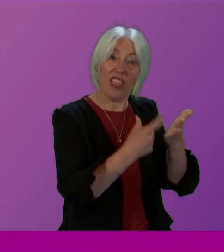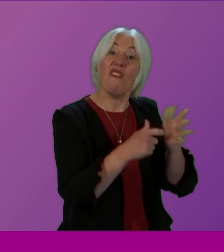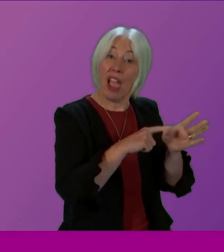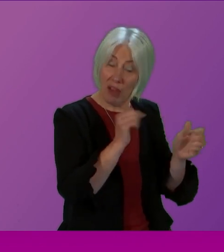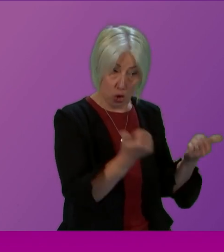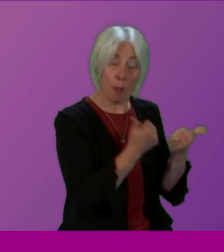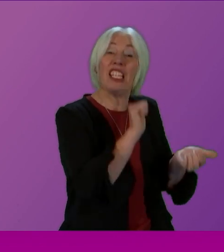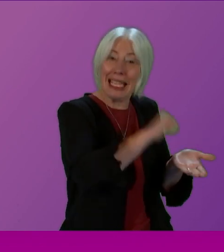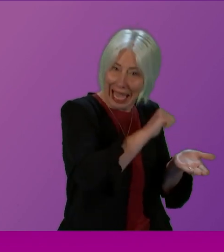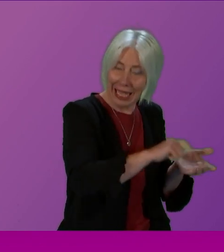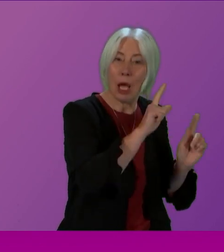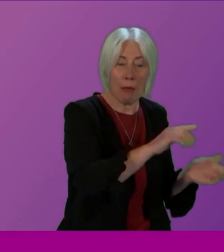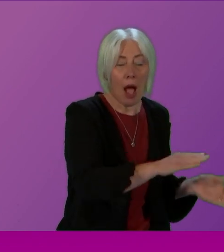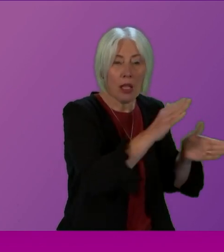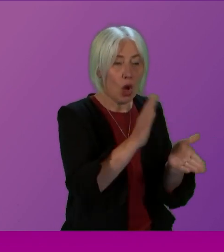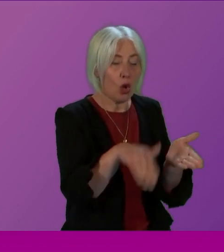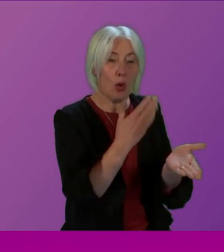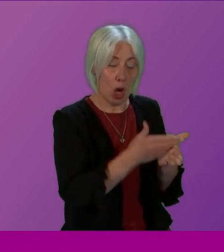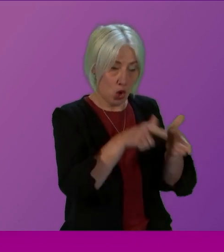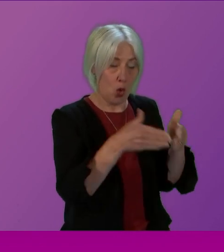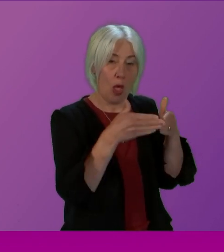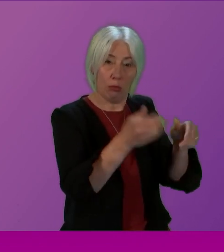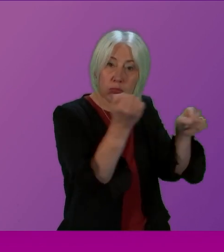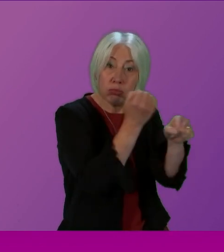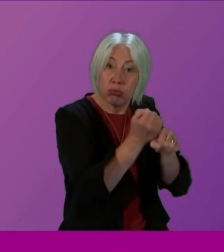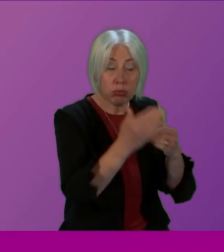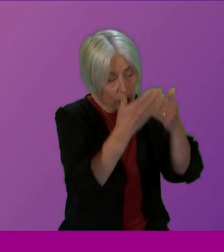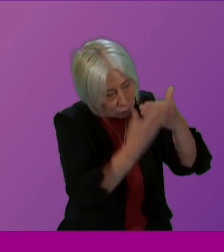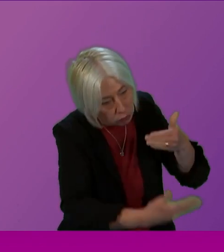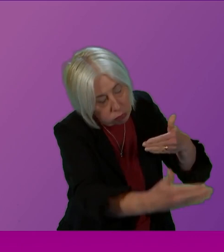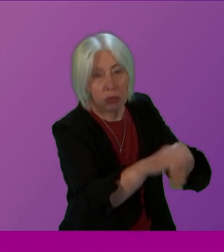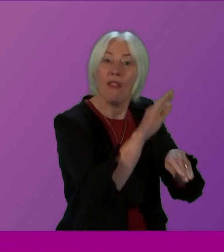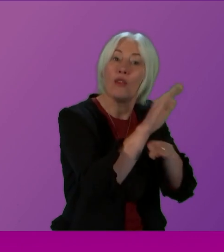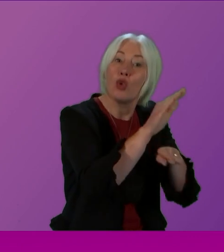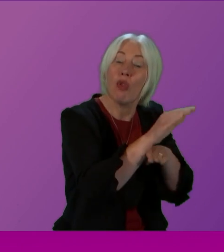to ensure that Ferguson’s shipyard has a long and secure future and continues to employ